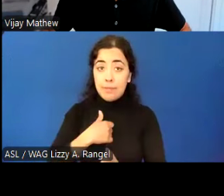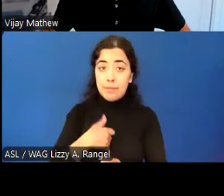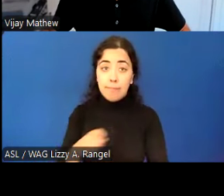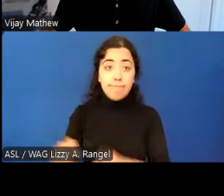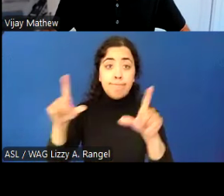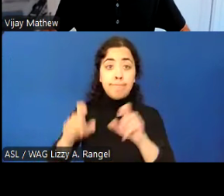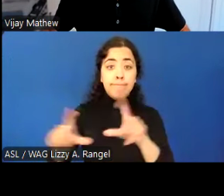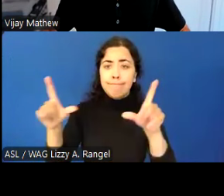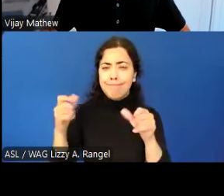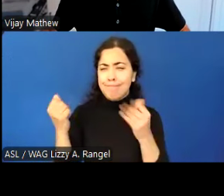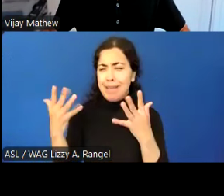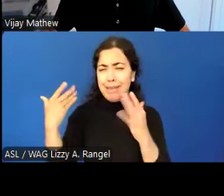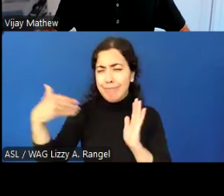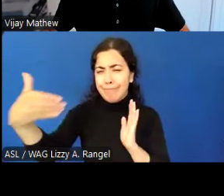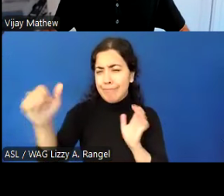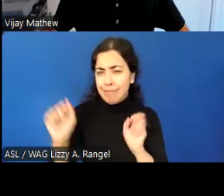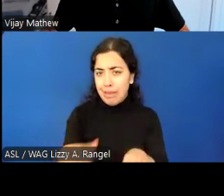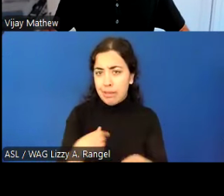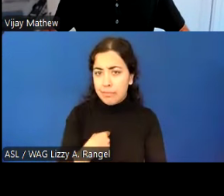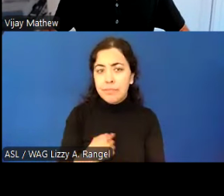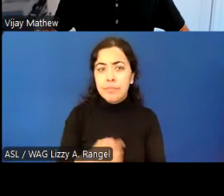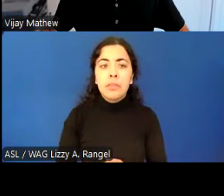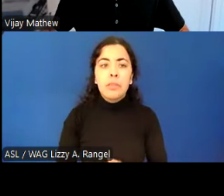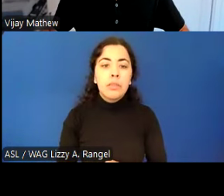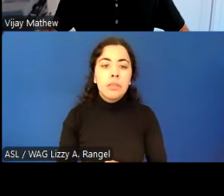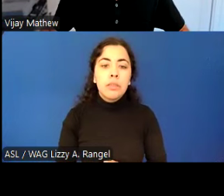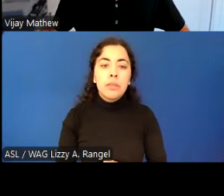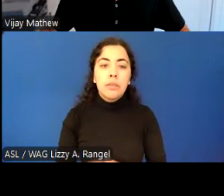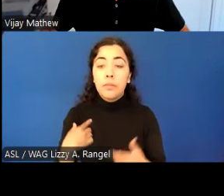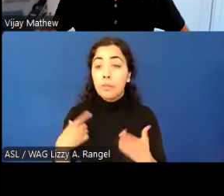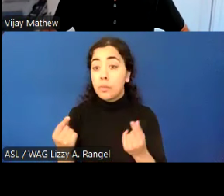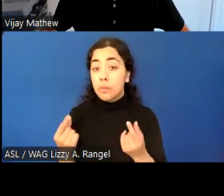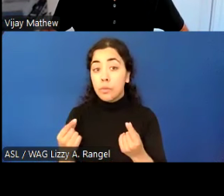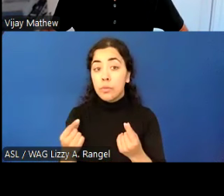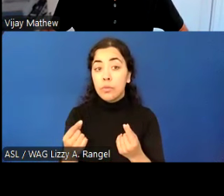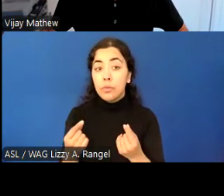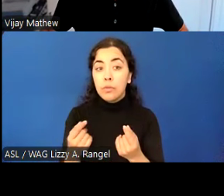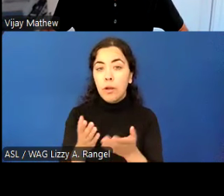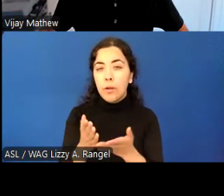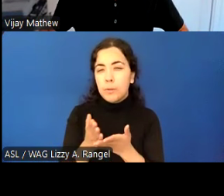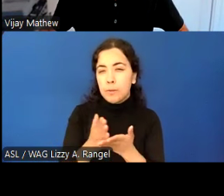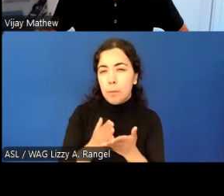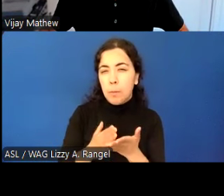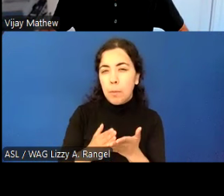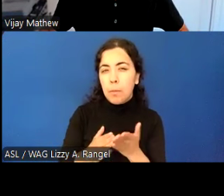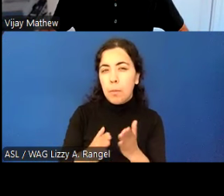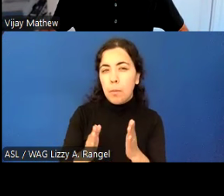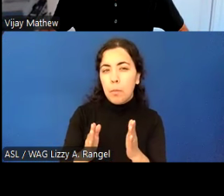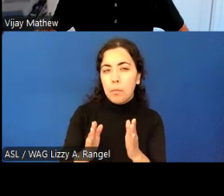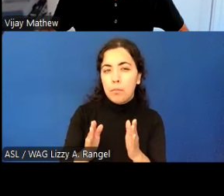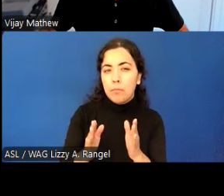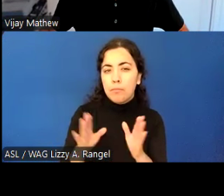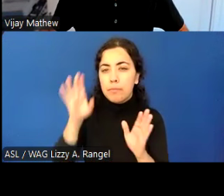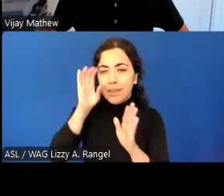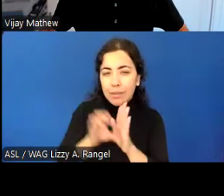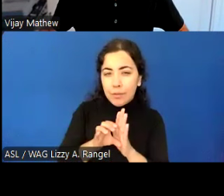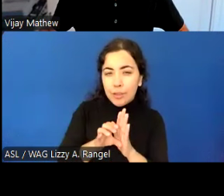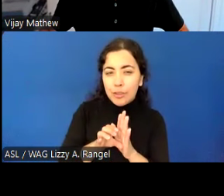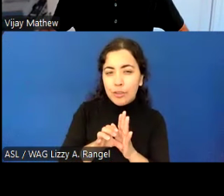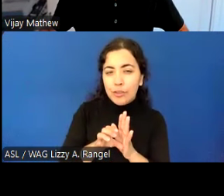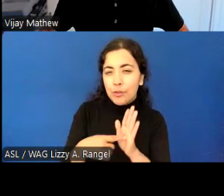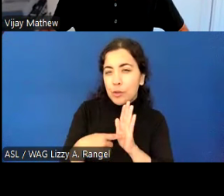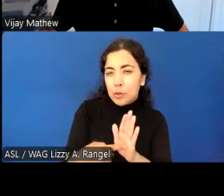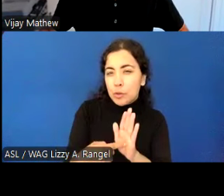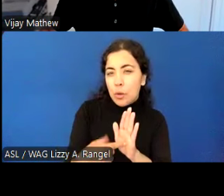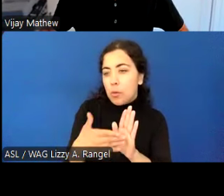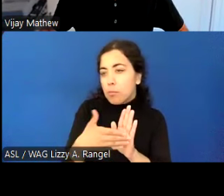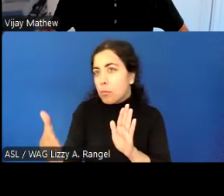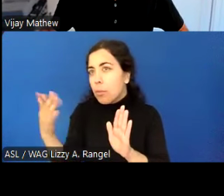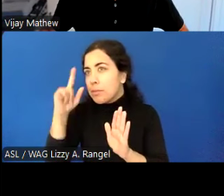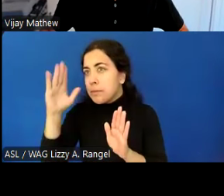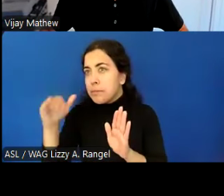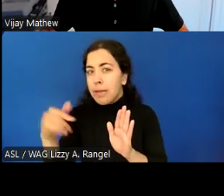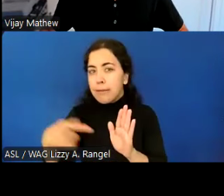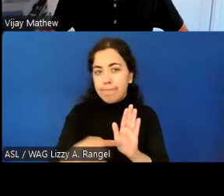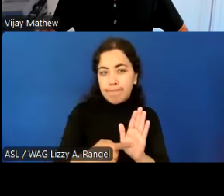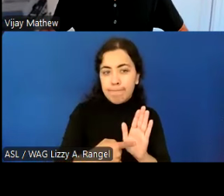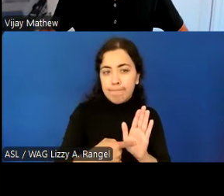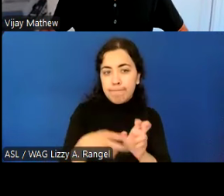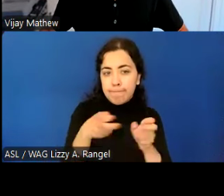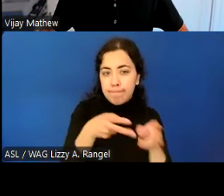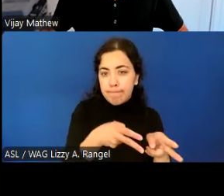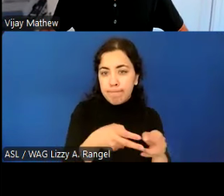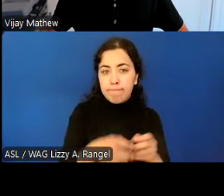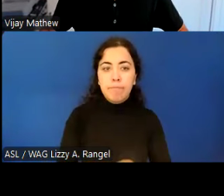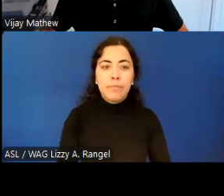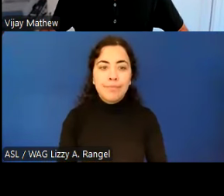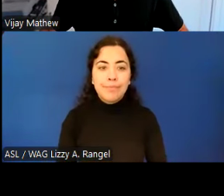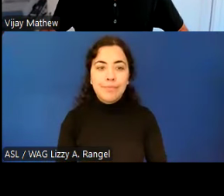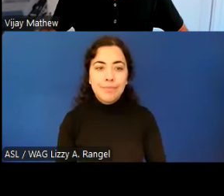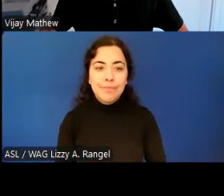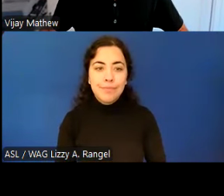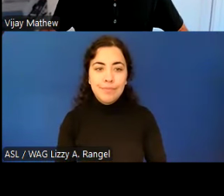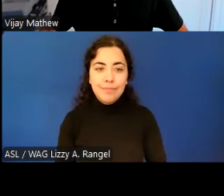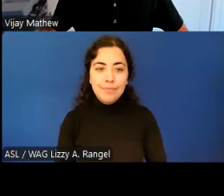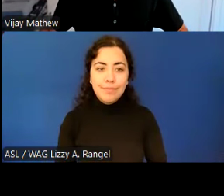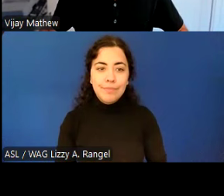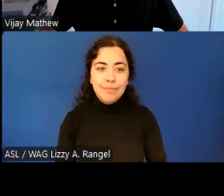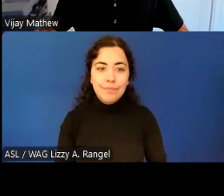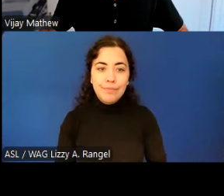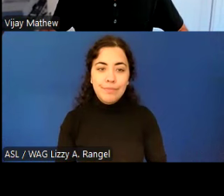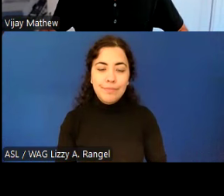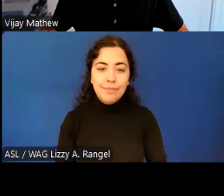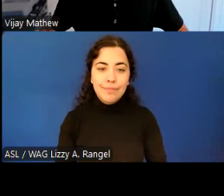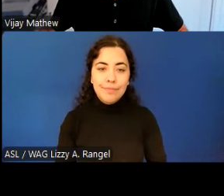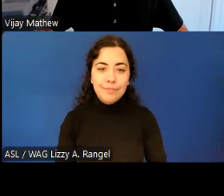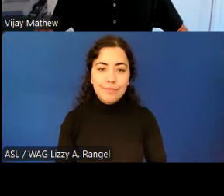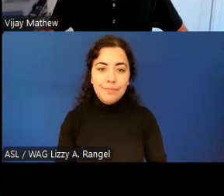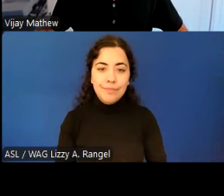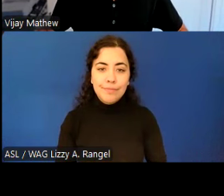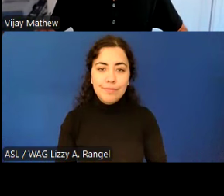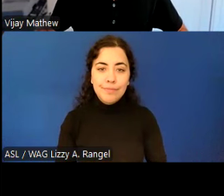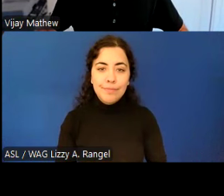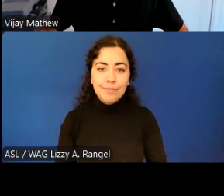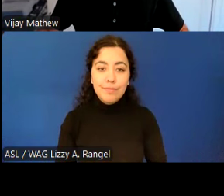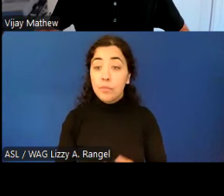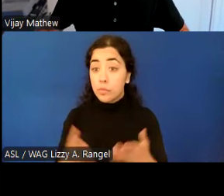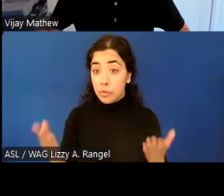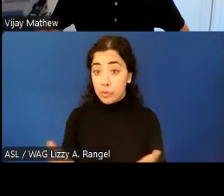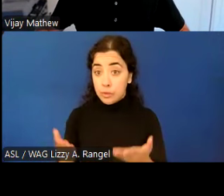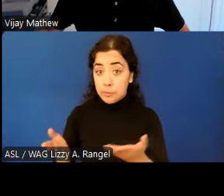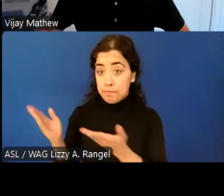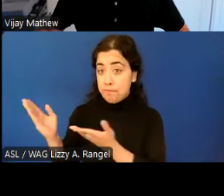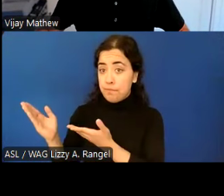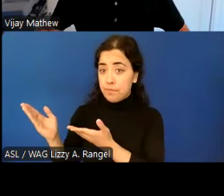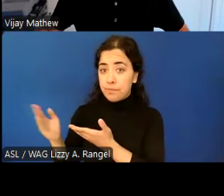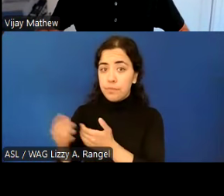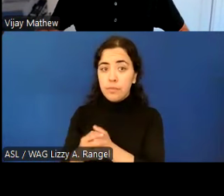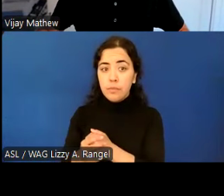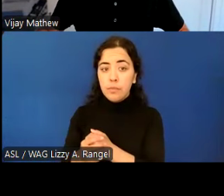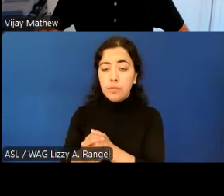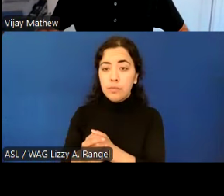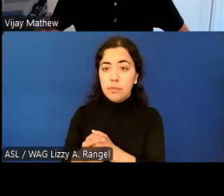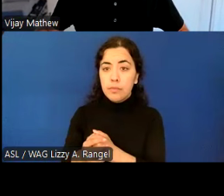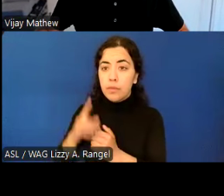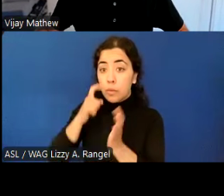And I will put a little teaser image in the live video player. And so here we have made the